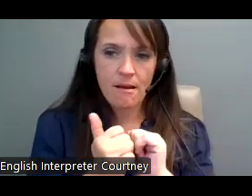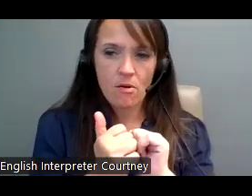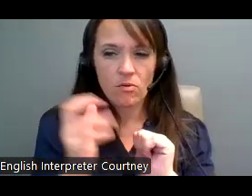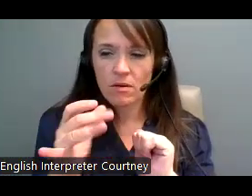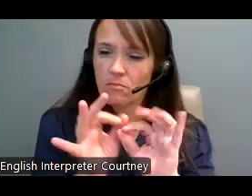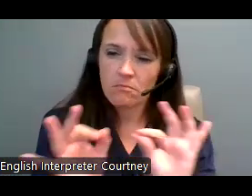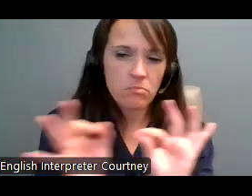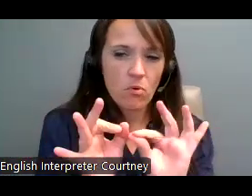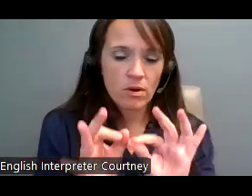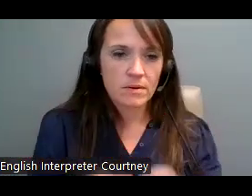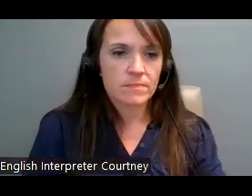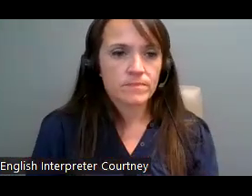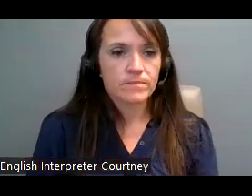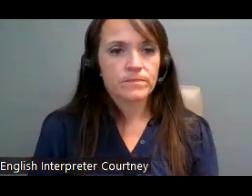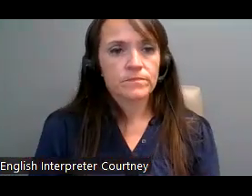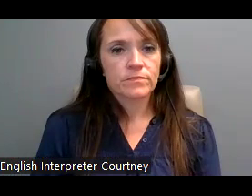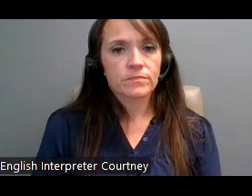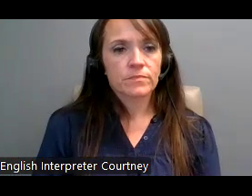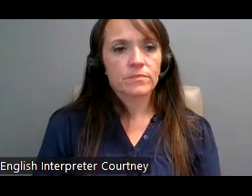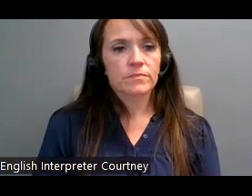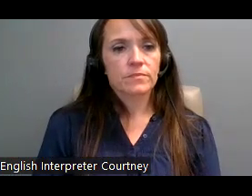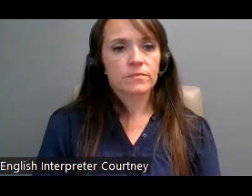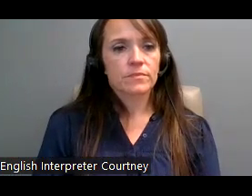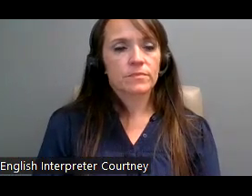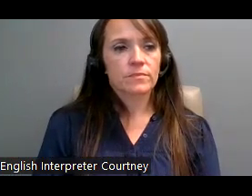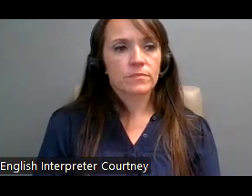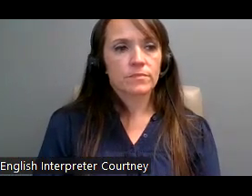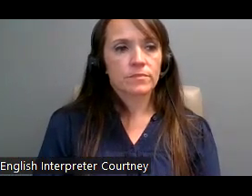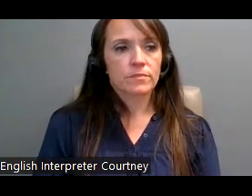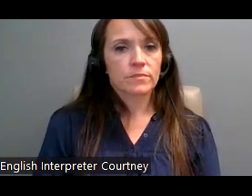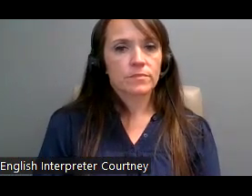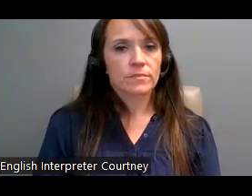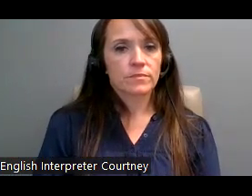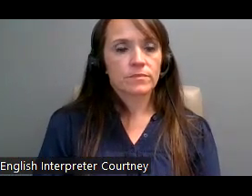and waivers, we are going to assess, addendum medical, social, emotional and functional needs